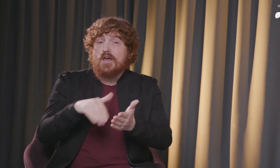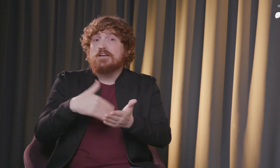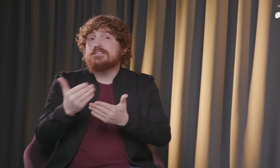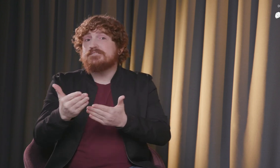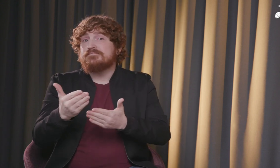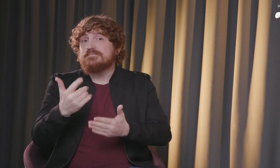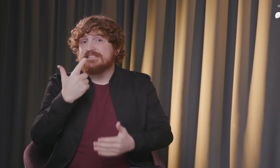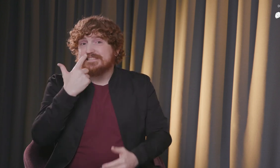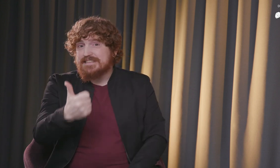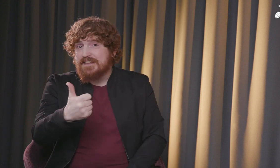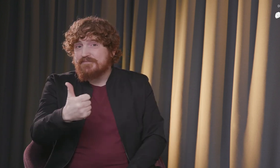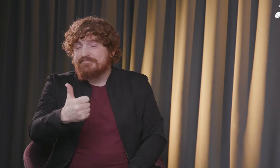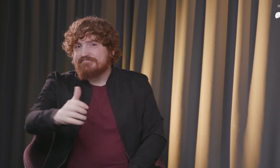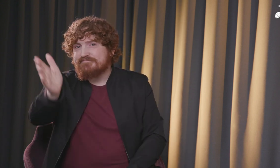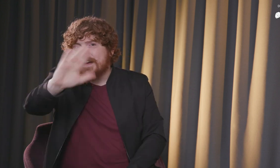Until the next time, take care, bye!